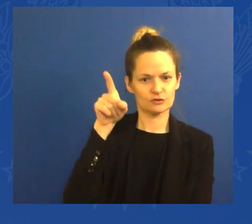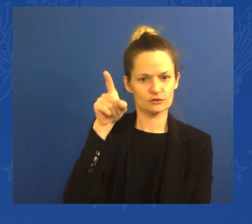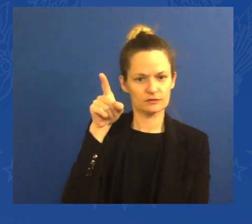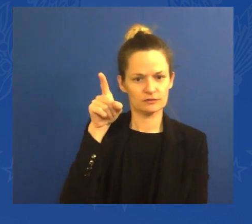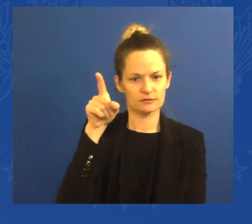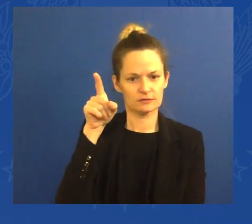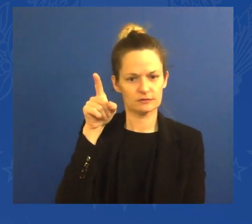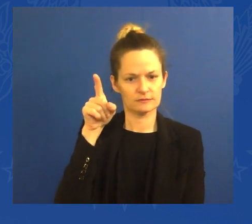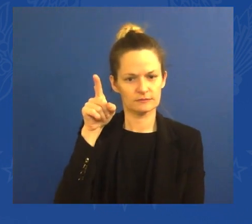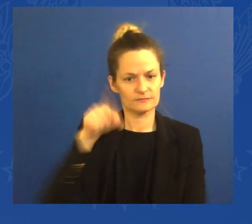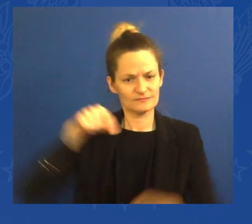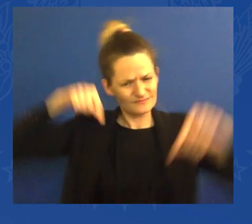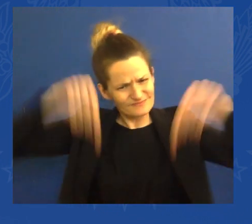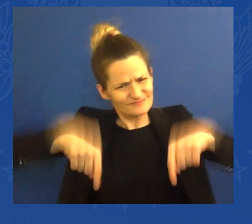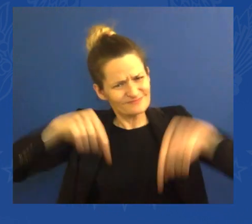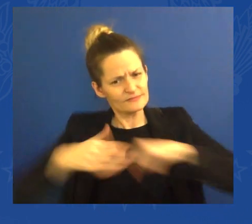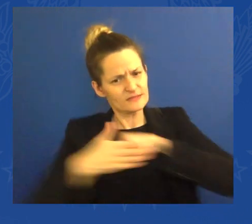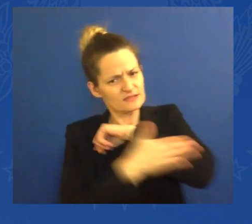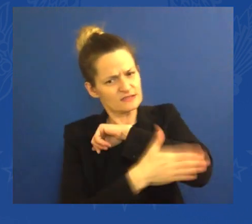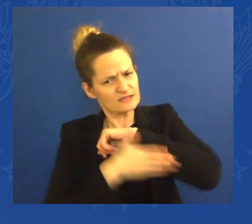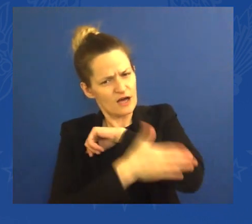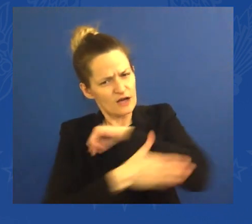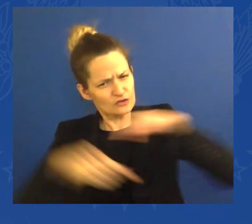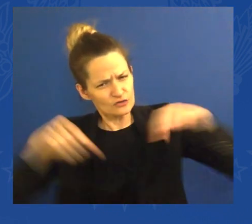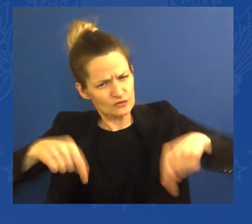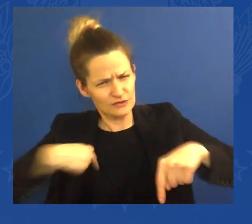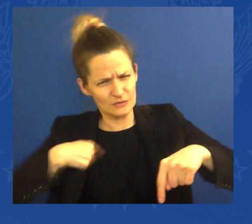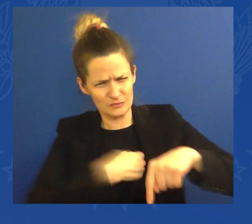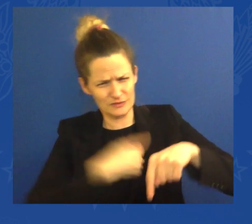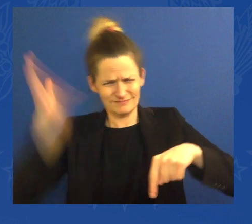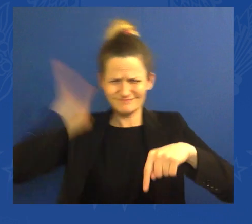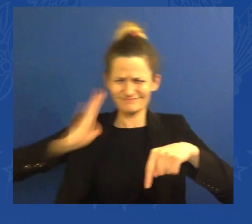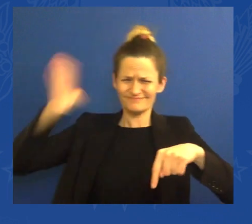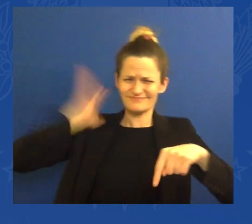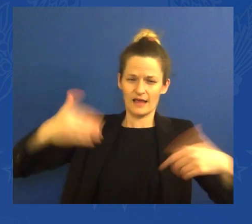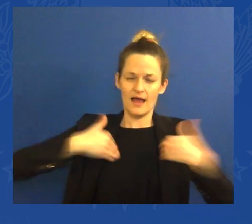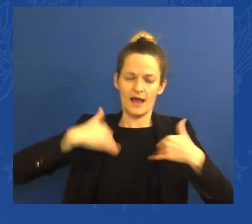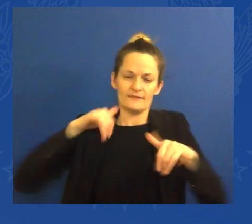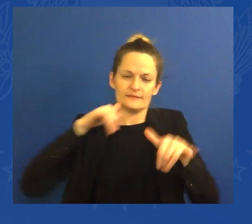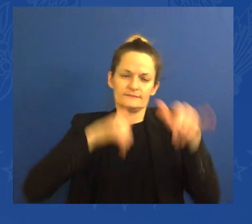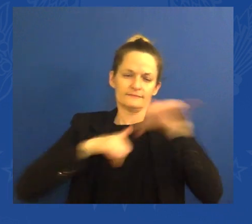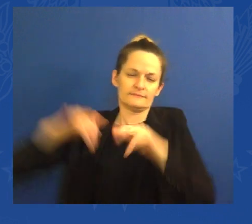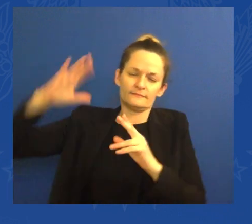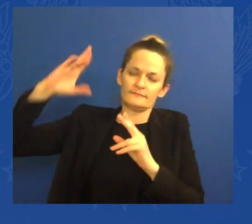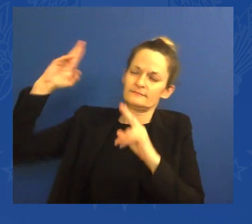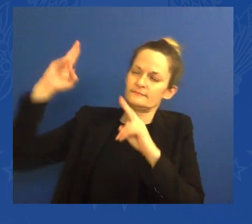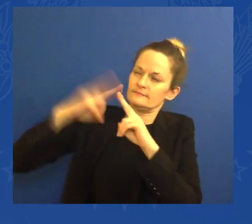the best bridges, roads, airports, et cetera. Now our infrastructure ranks number 13 in the world